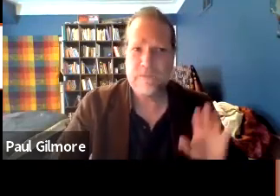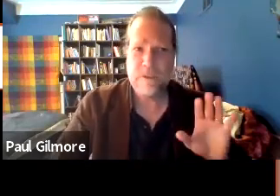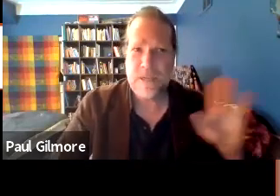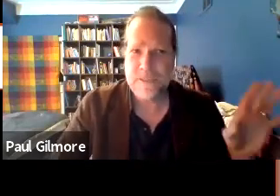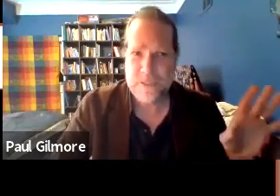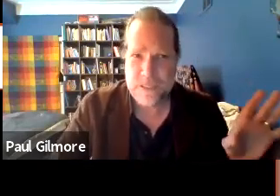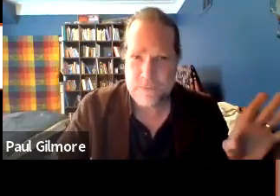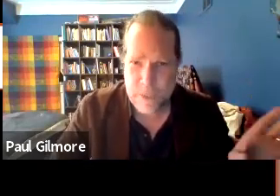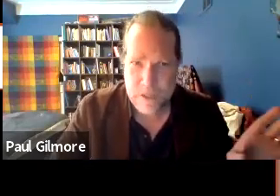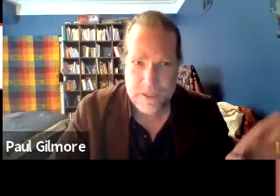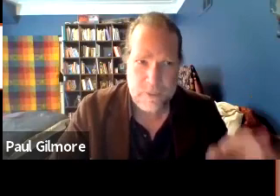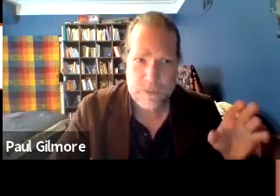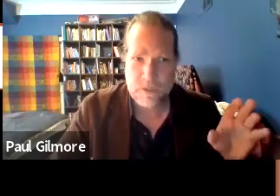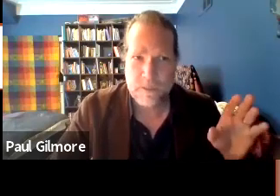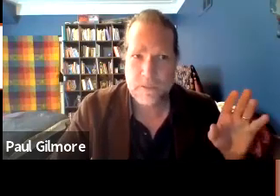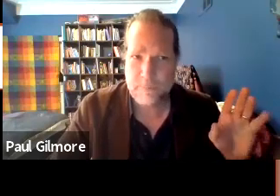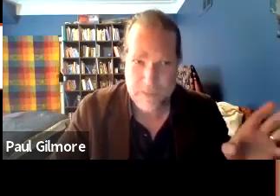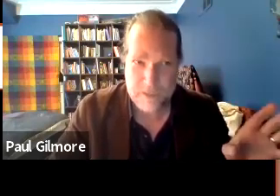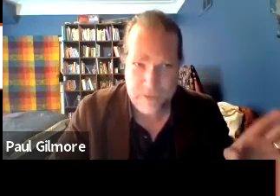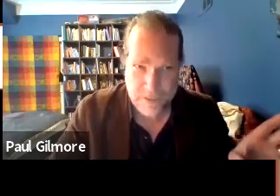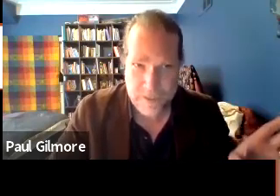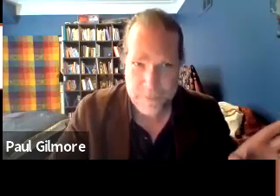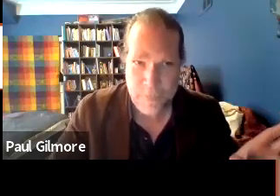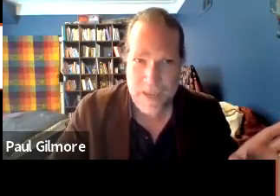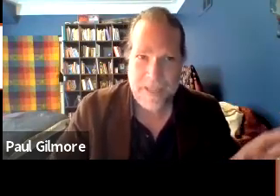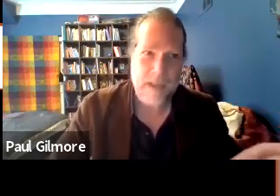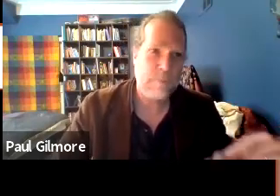even the United States of America, he was talking about Pennsylvania, and how